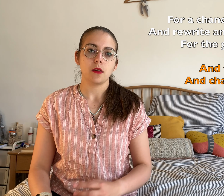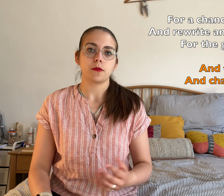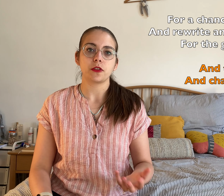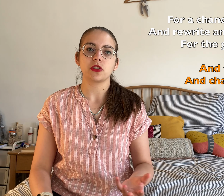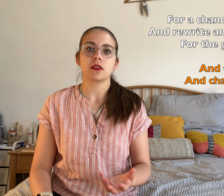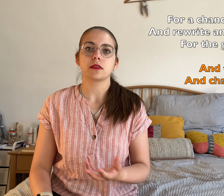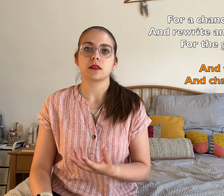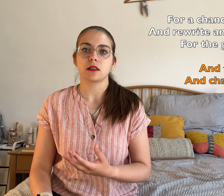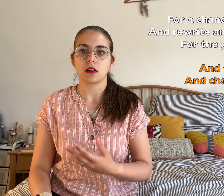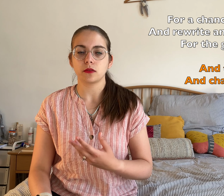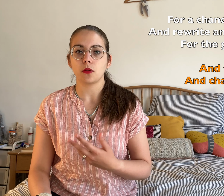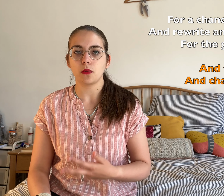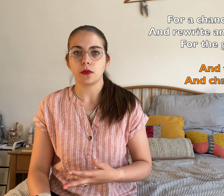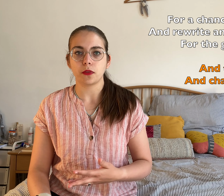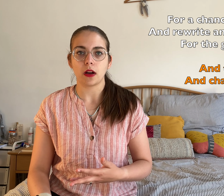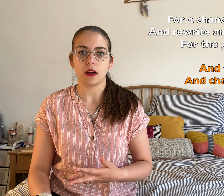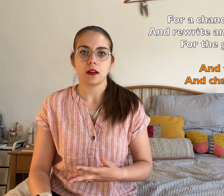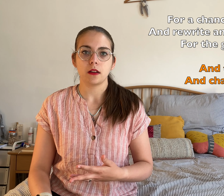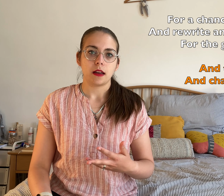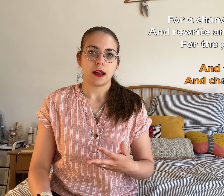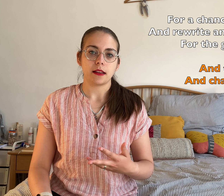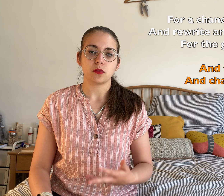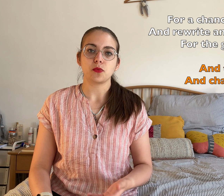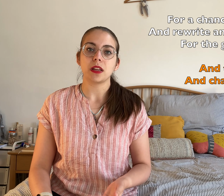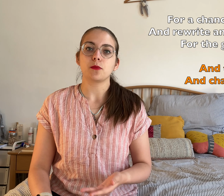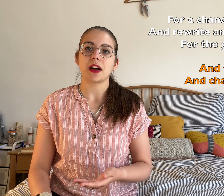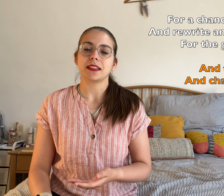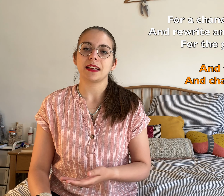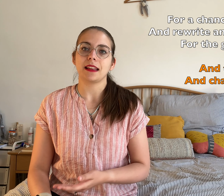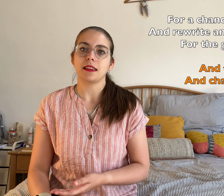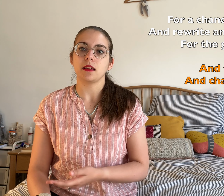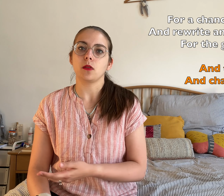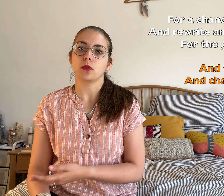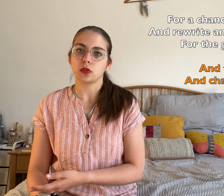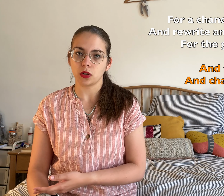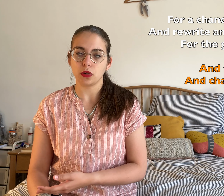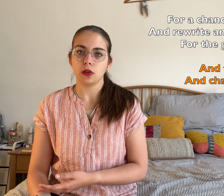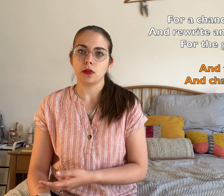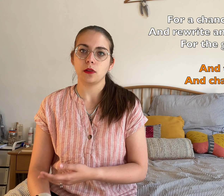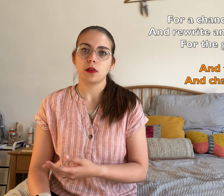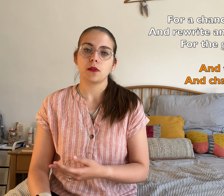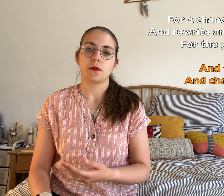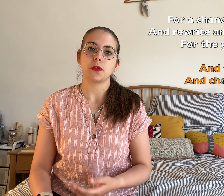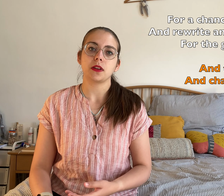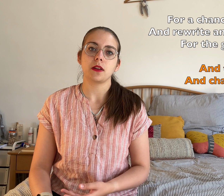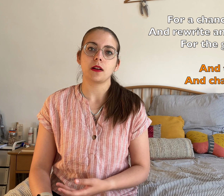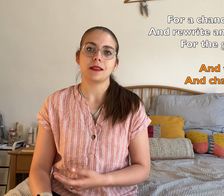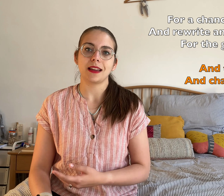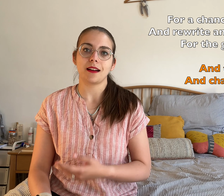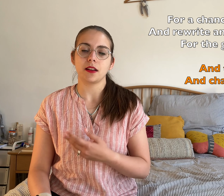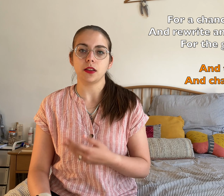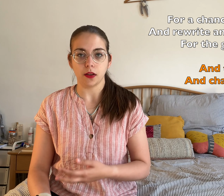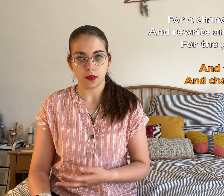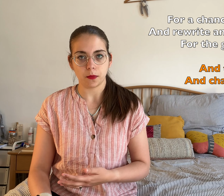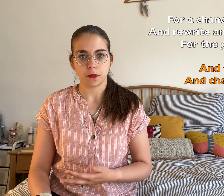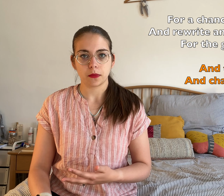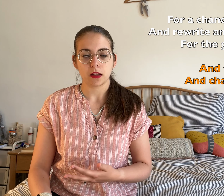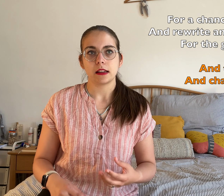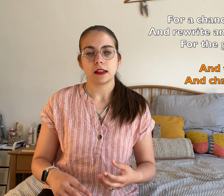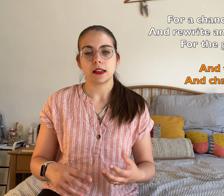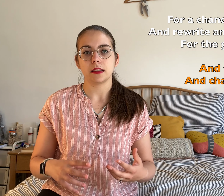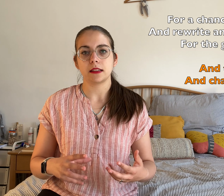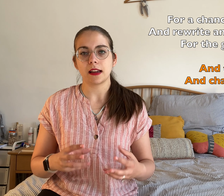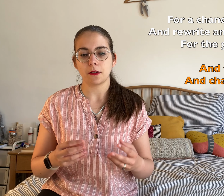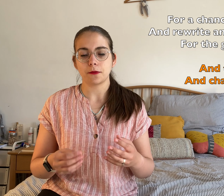"for a chance to start over and rewrite an ending or two for the girl that I knew". Instead of